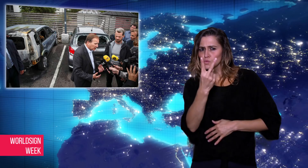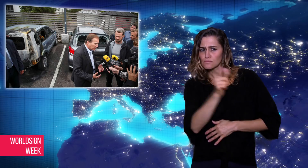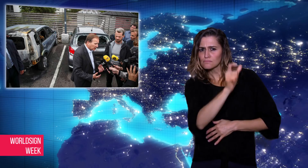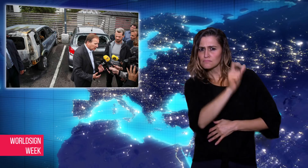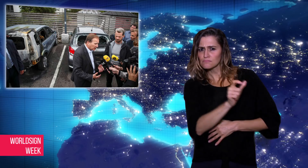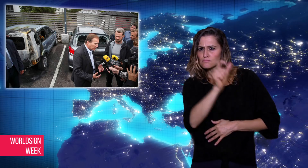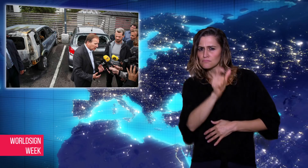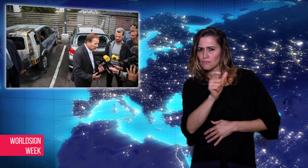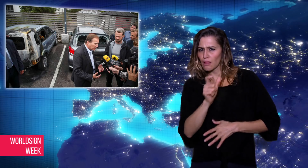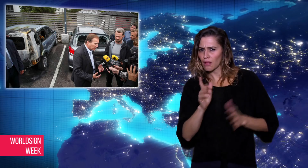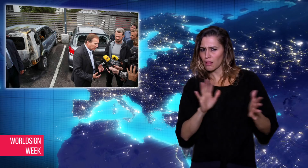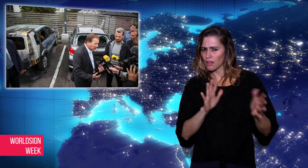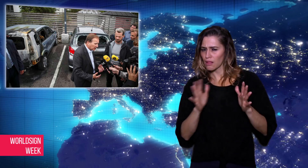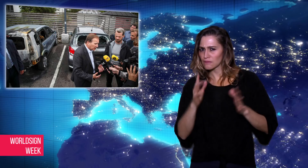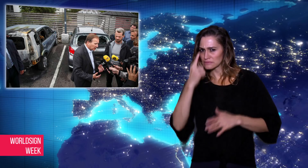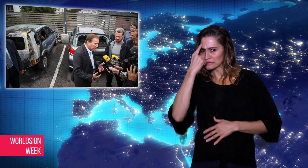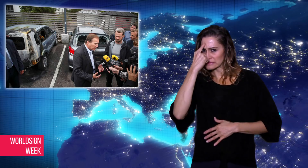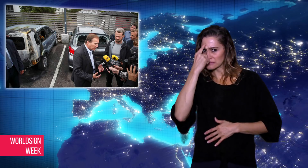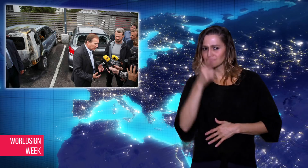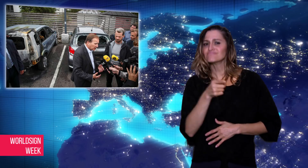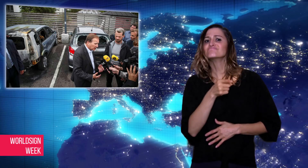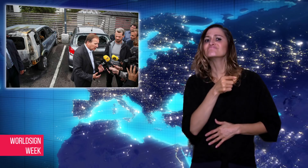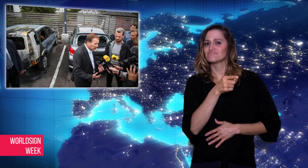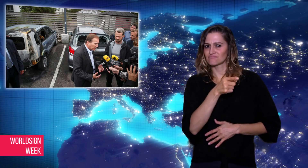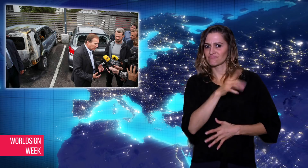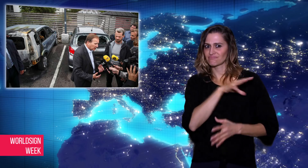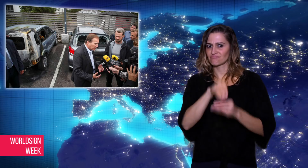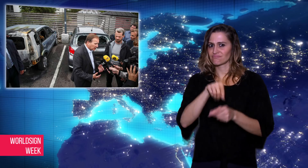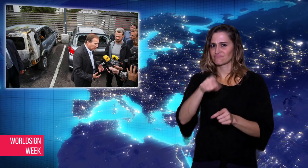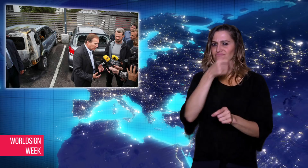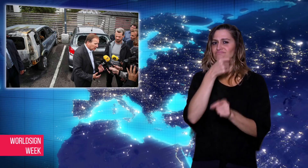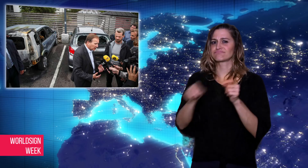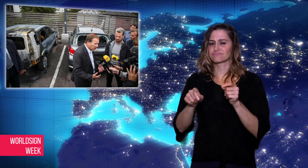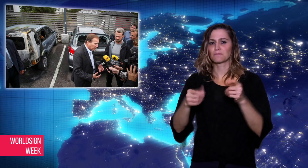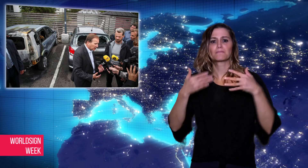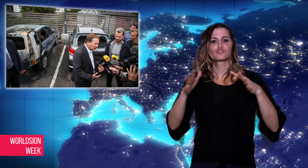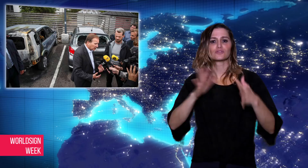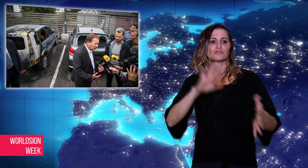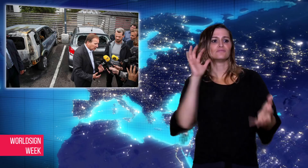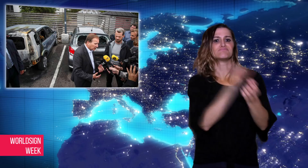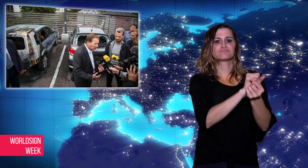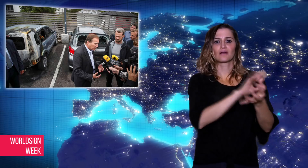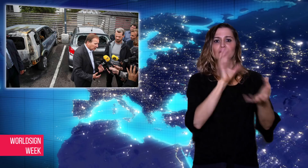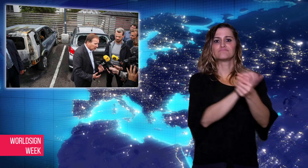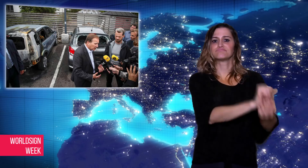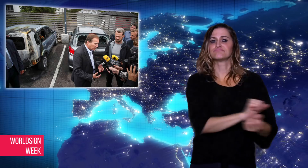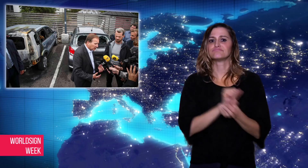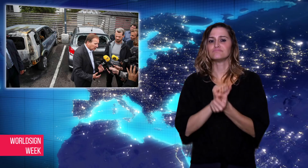was arrested in Turkey. Police could